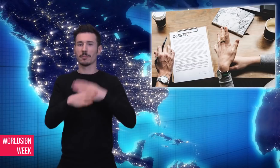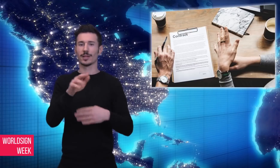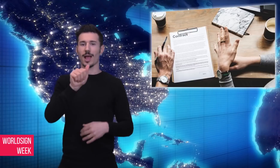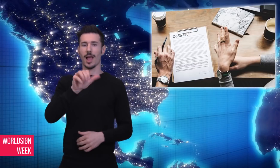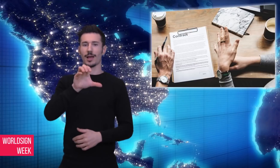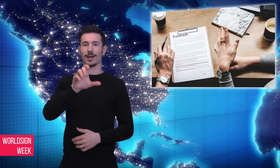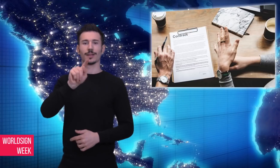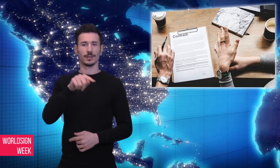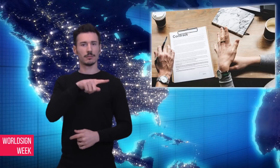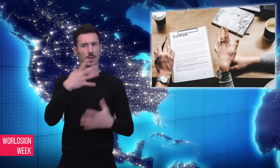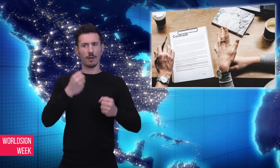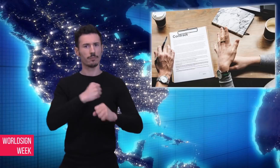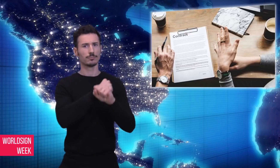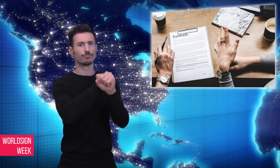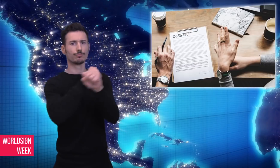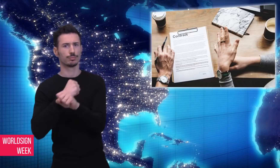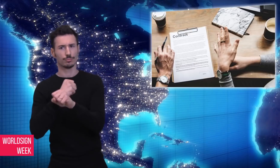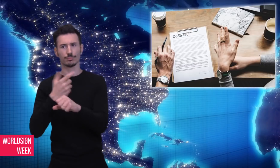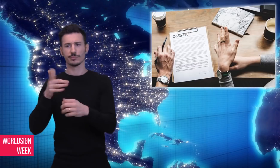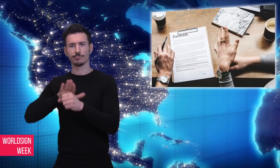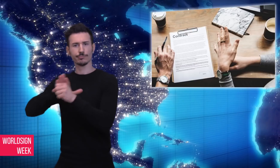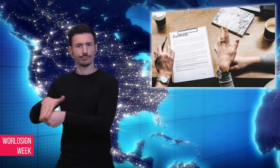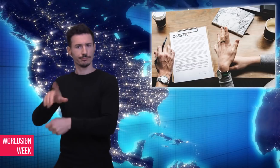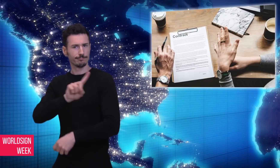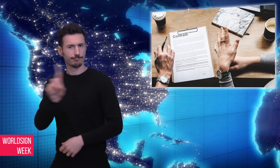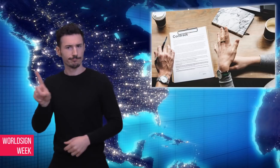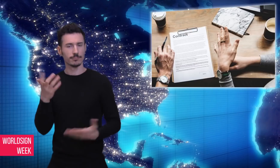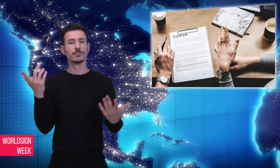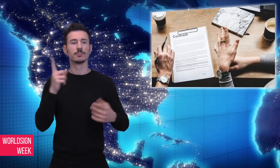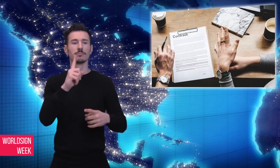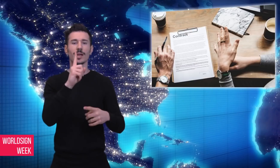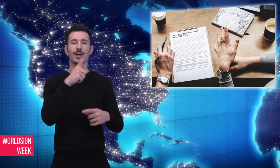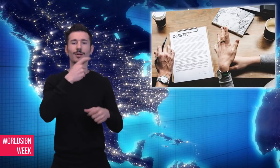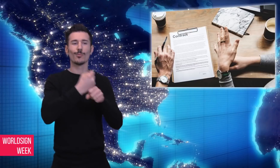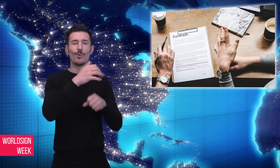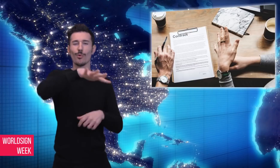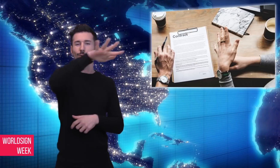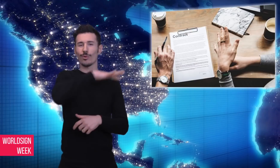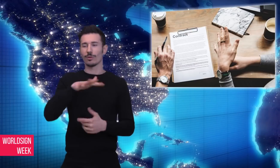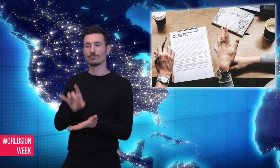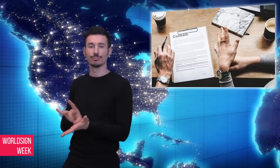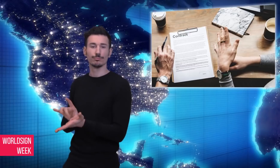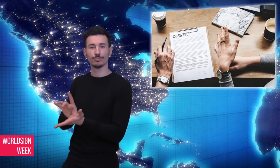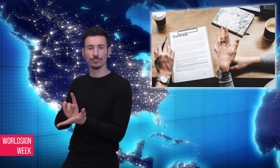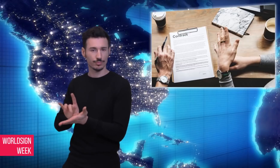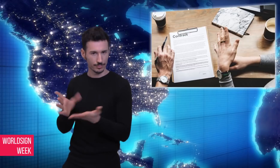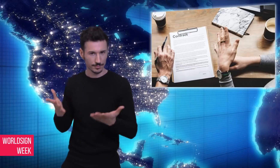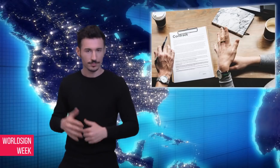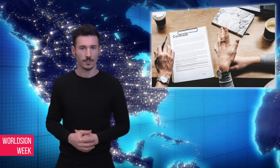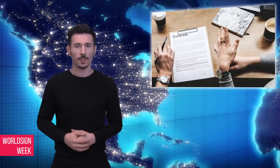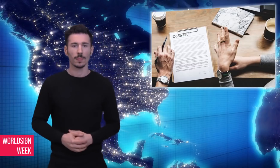Howard Rosenblum, a disability discrimination lawyer, proposes